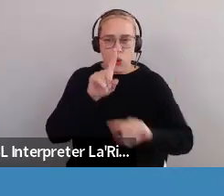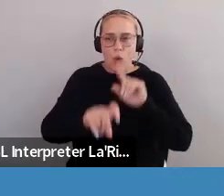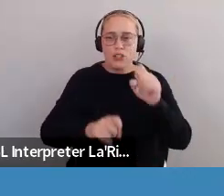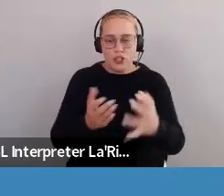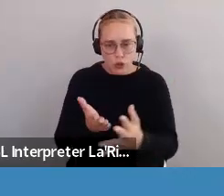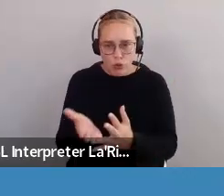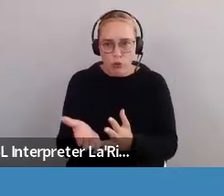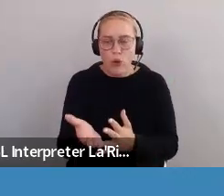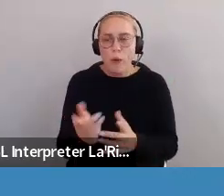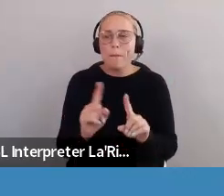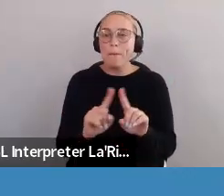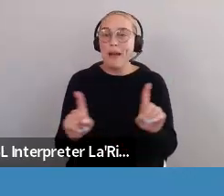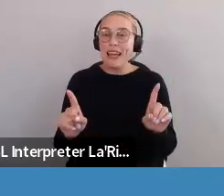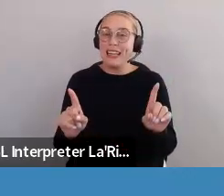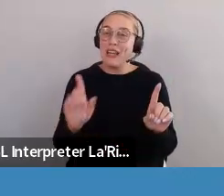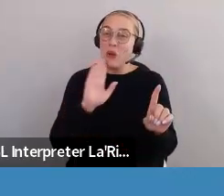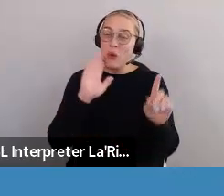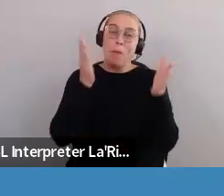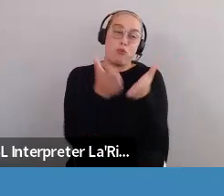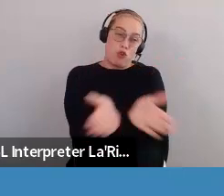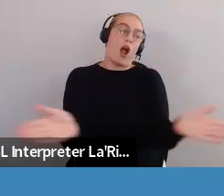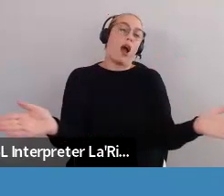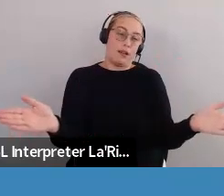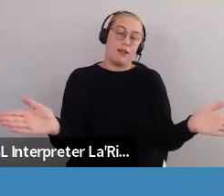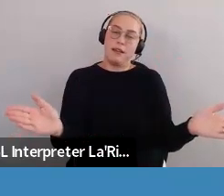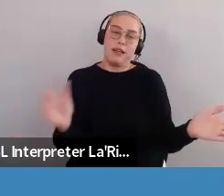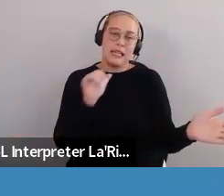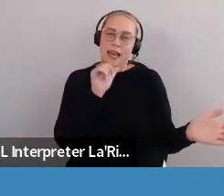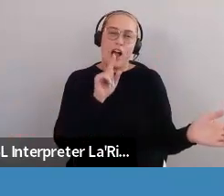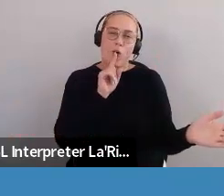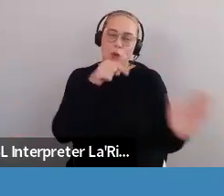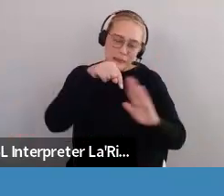basic 101. If you want to dive deeper into another area, I am happy to do